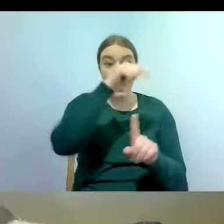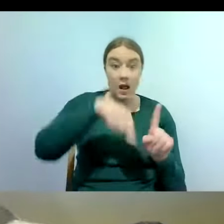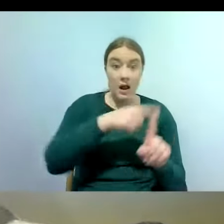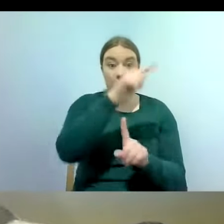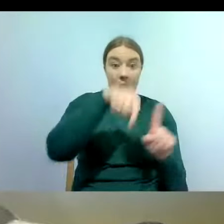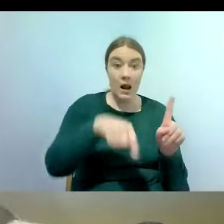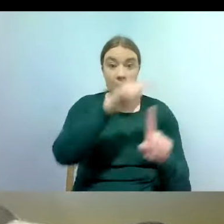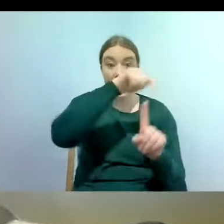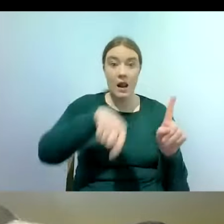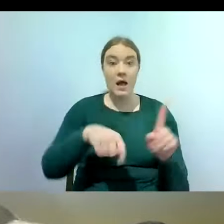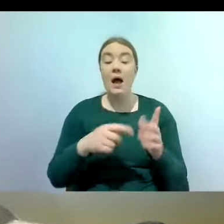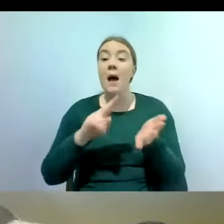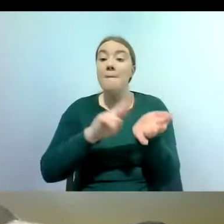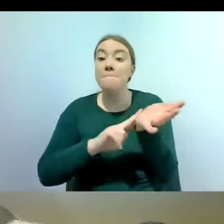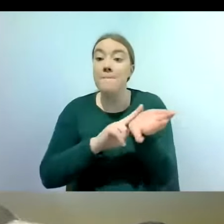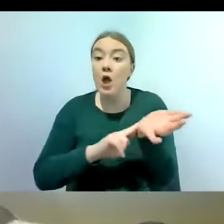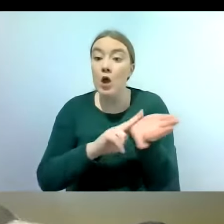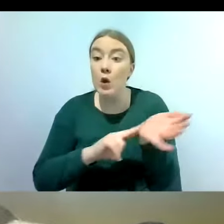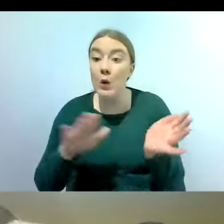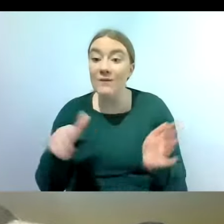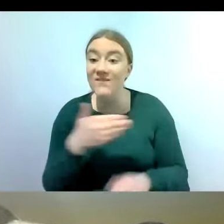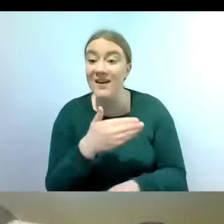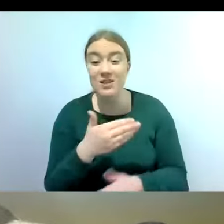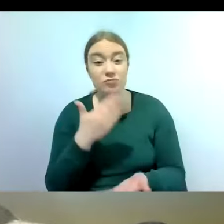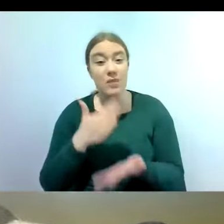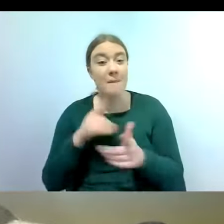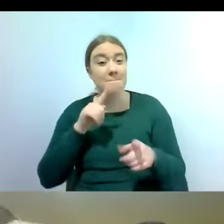whereas the blue individual spends the majority of its time in the river teme